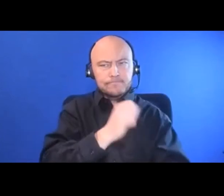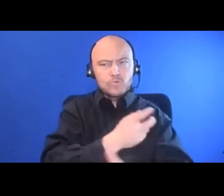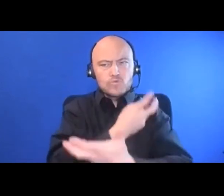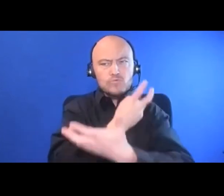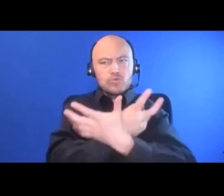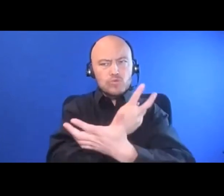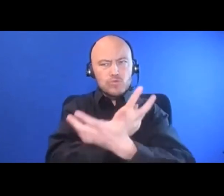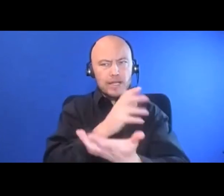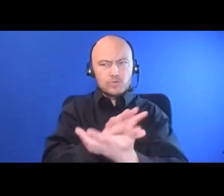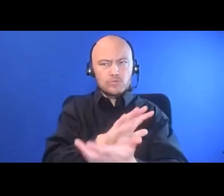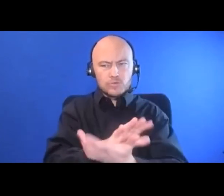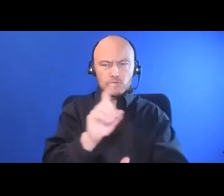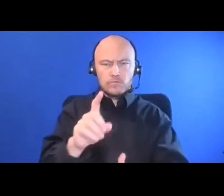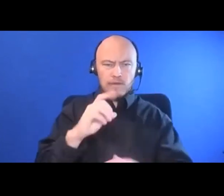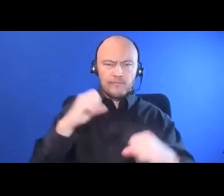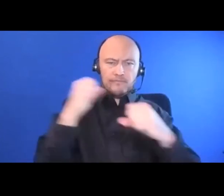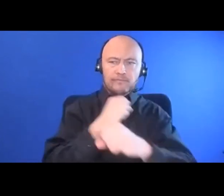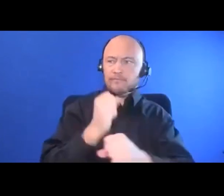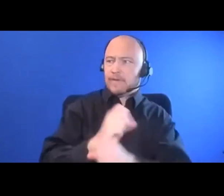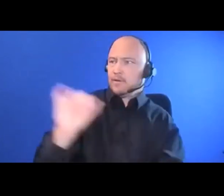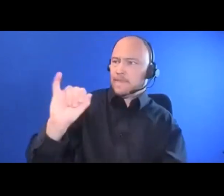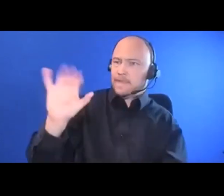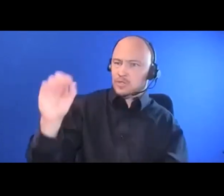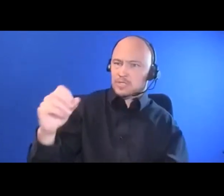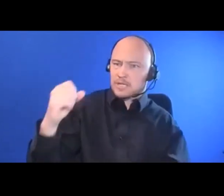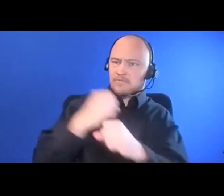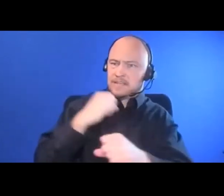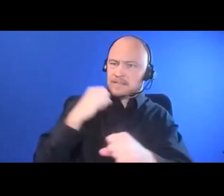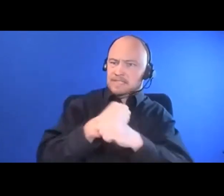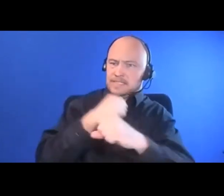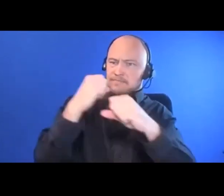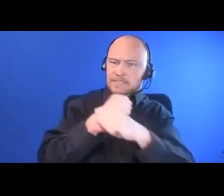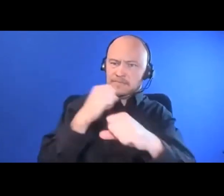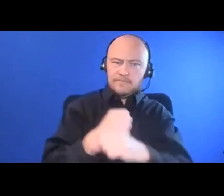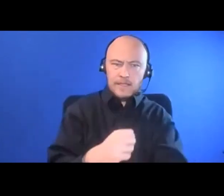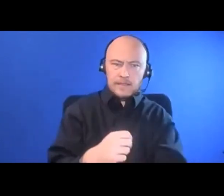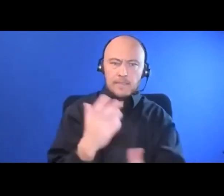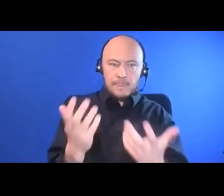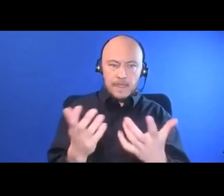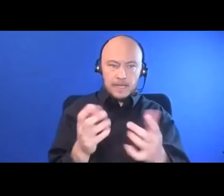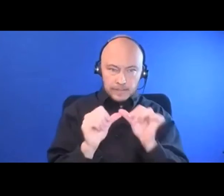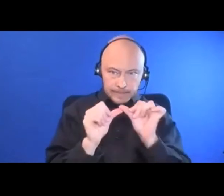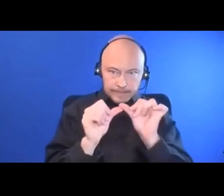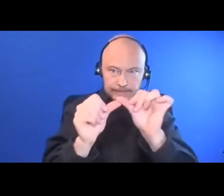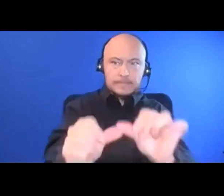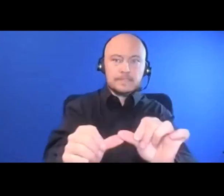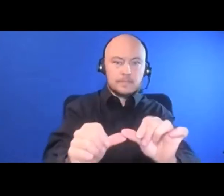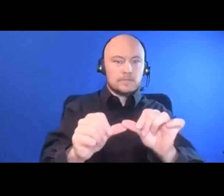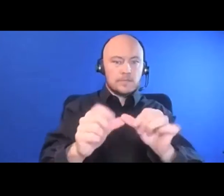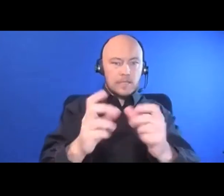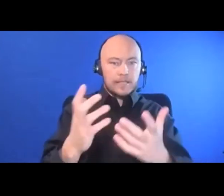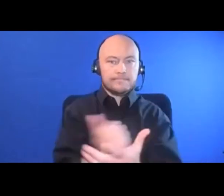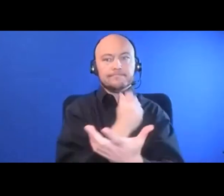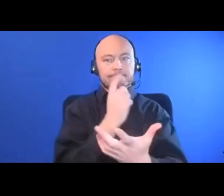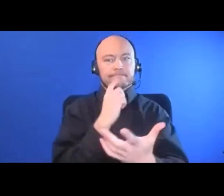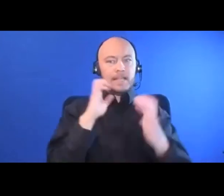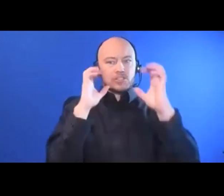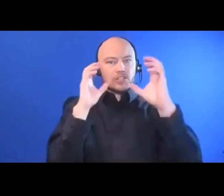and fight with insurance companies the whole way through so that I could maintain legs and continue to get my education.